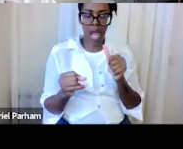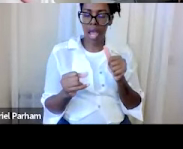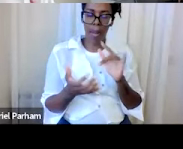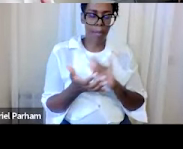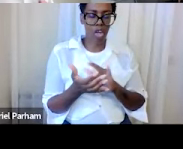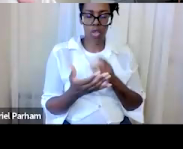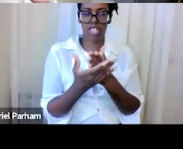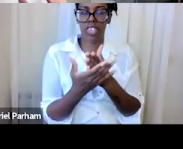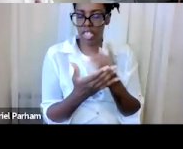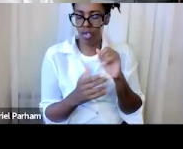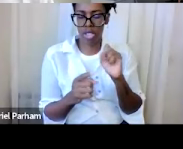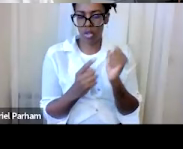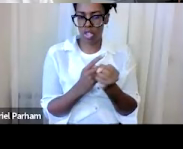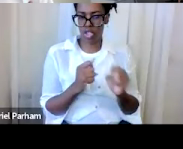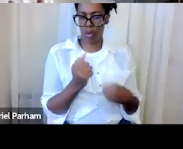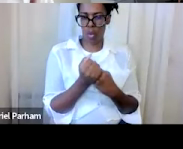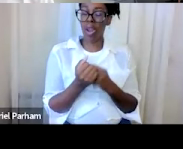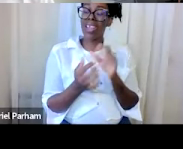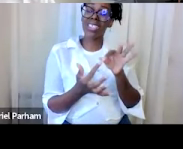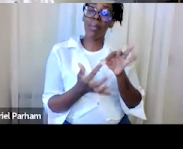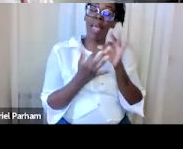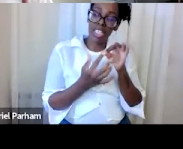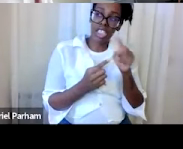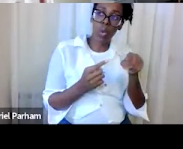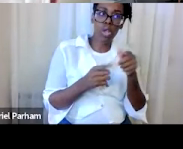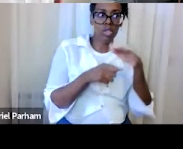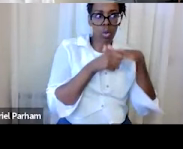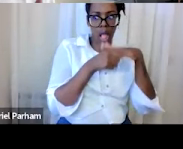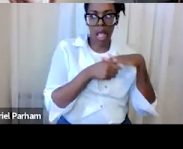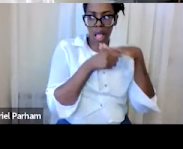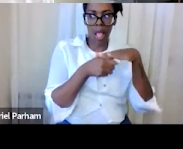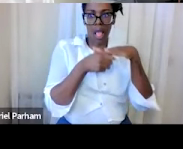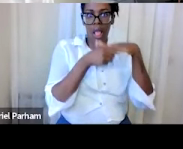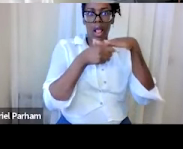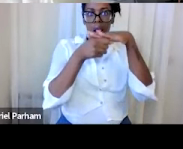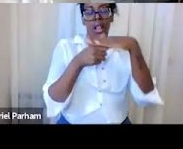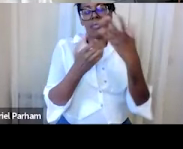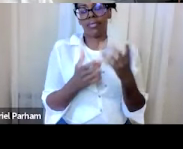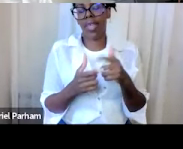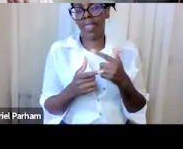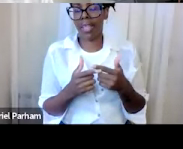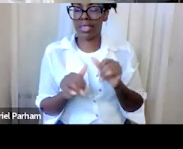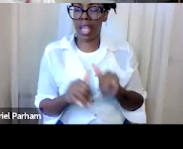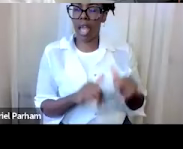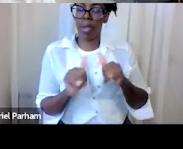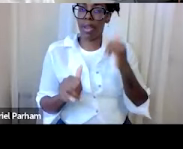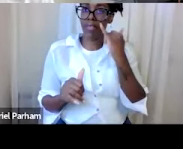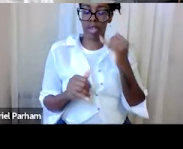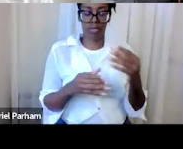for situational supports, especially when periods of stress are really rising. This is common upon being notified of disciplinary action